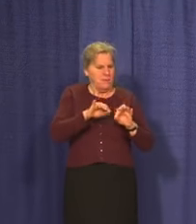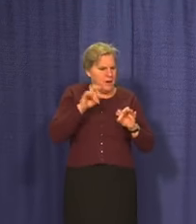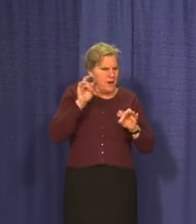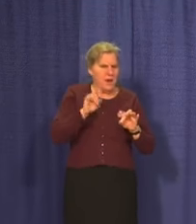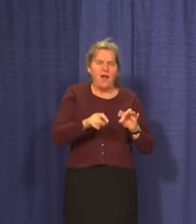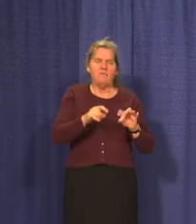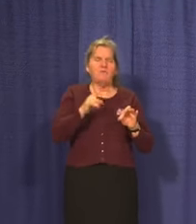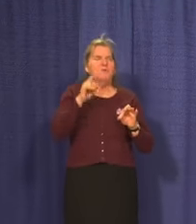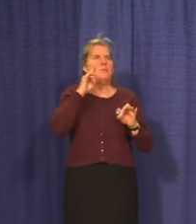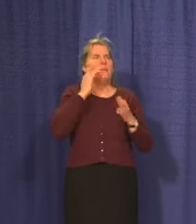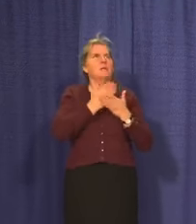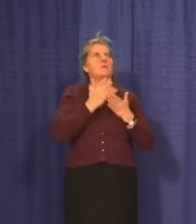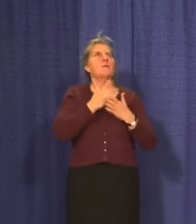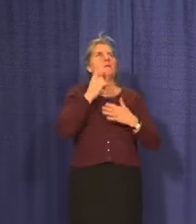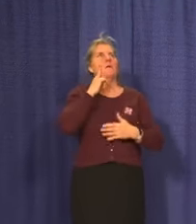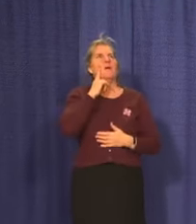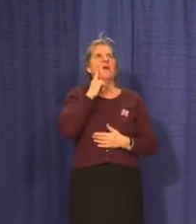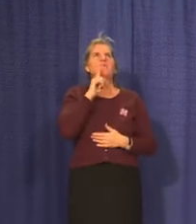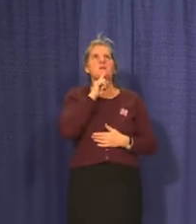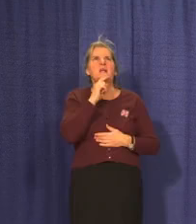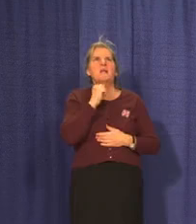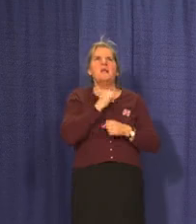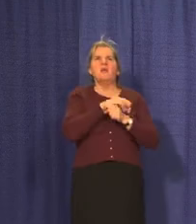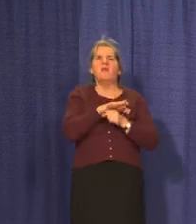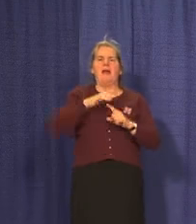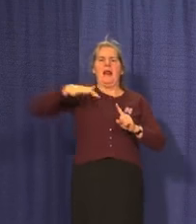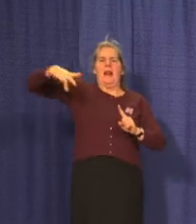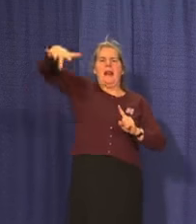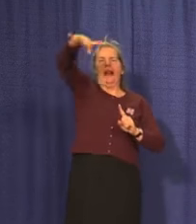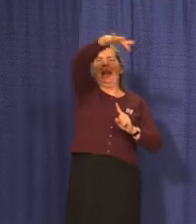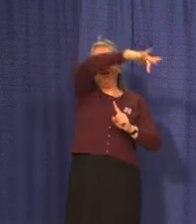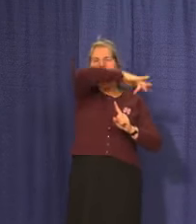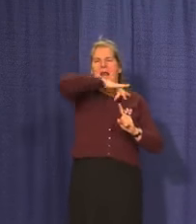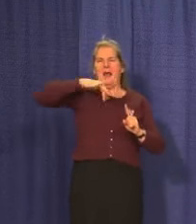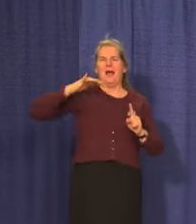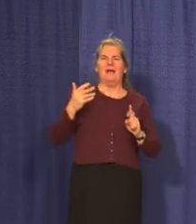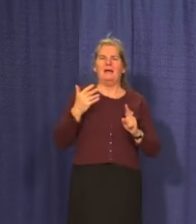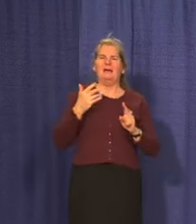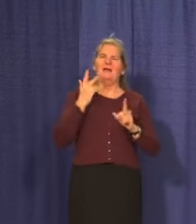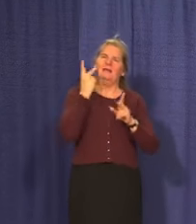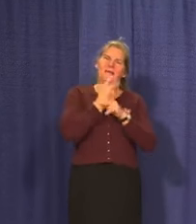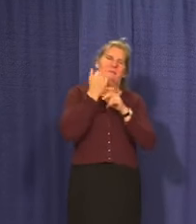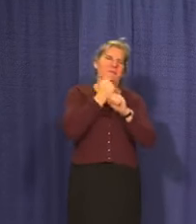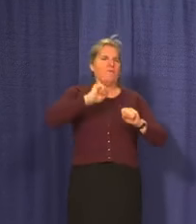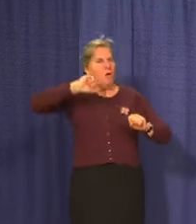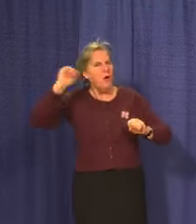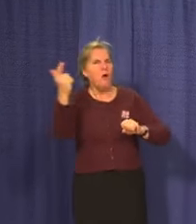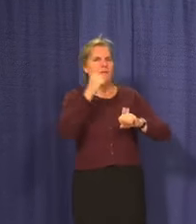IS ALREADY HERE. I HOPE THAT RECENT INCREASED CASE ACTIVITY, EITHER HERE OR IN